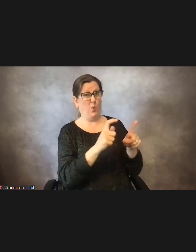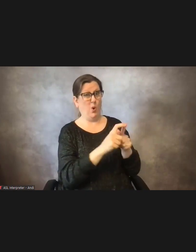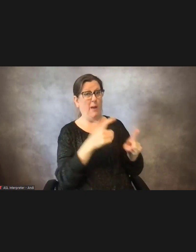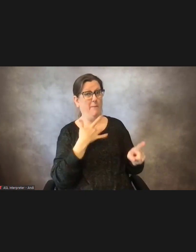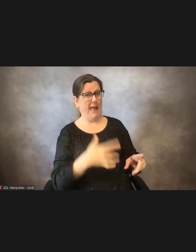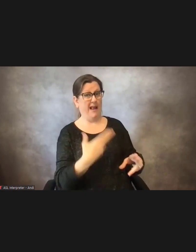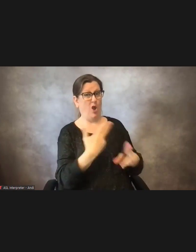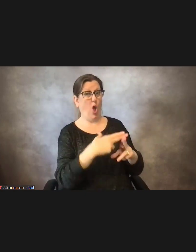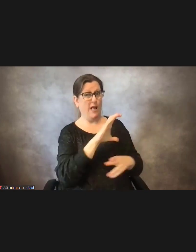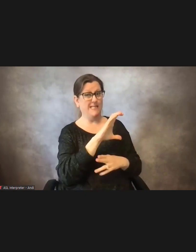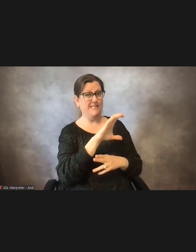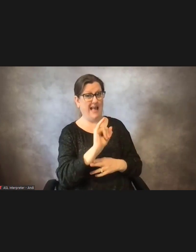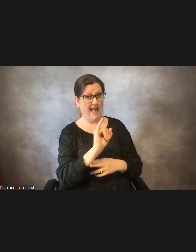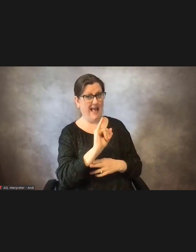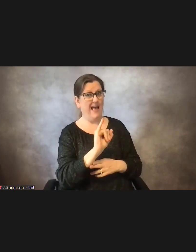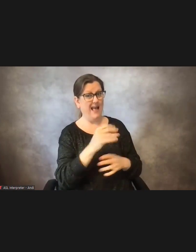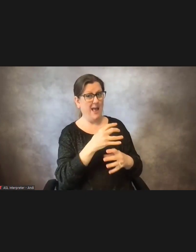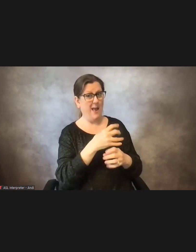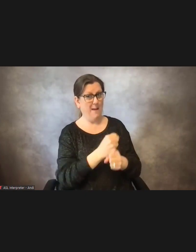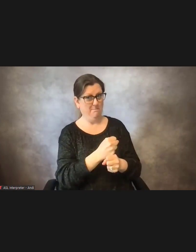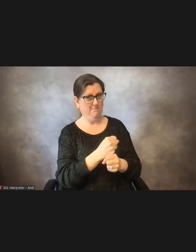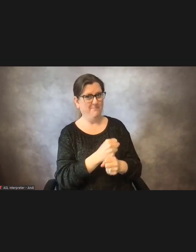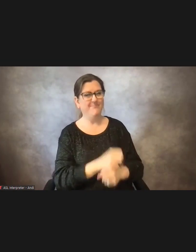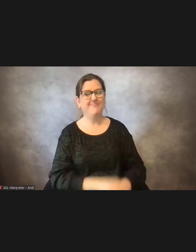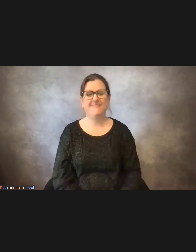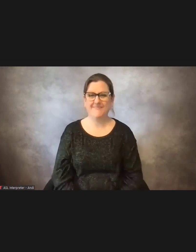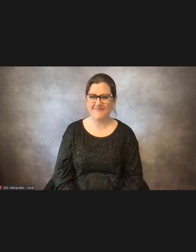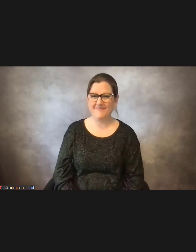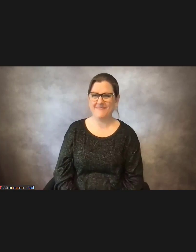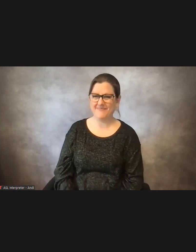communicate.